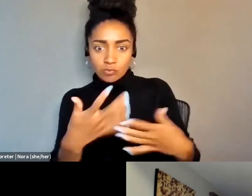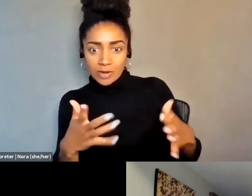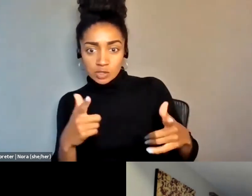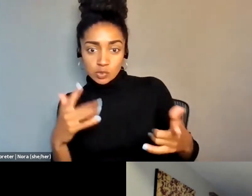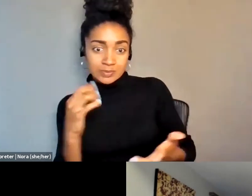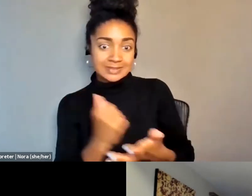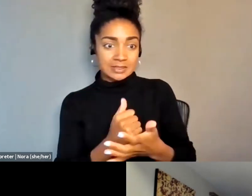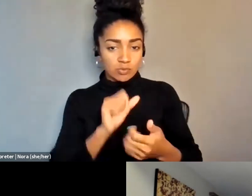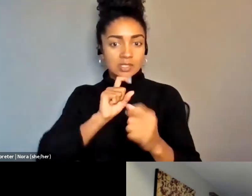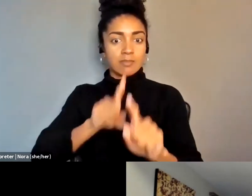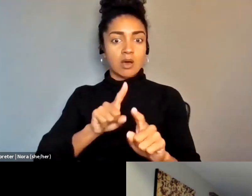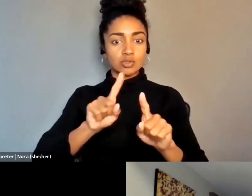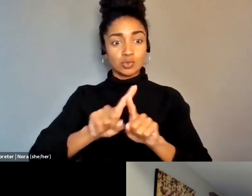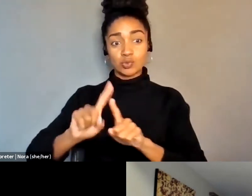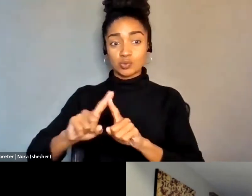we all saw over the last 18 months,